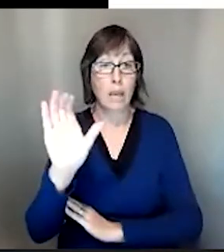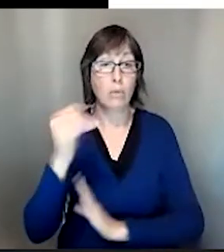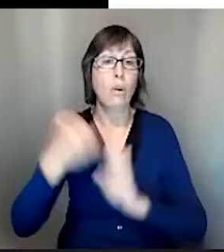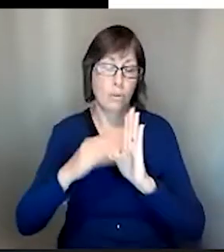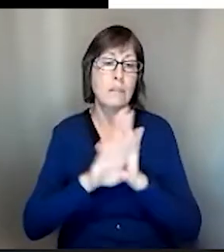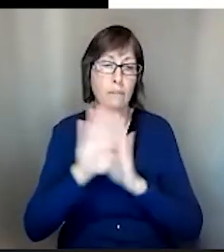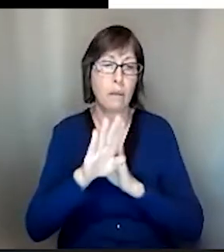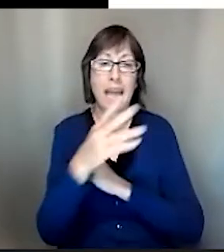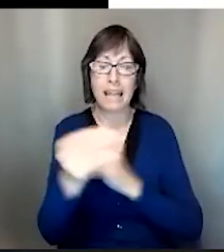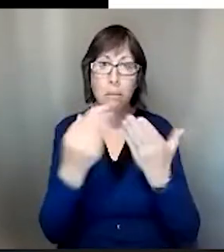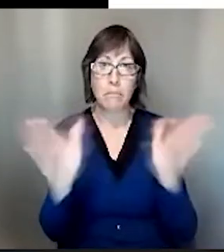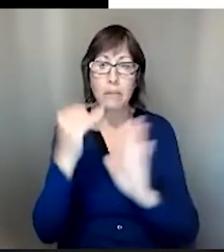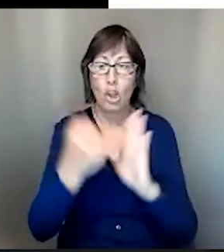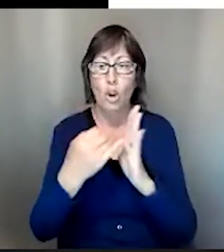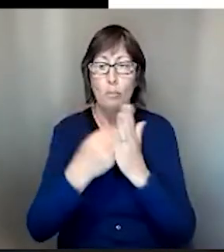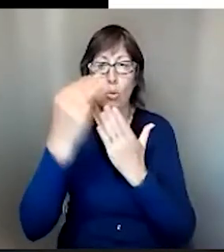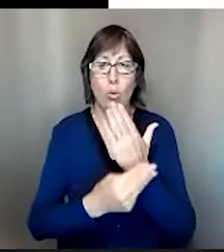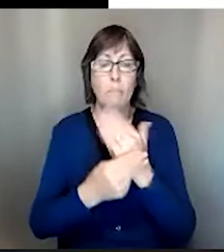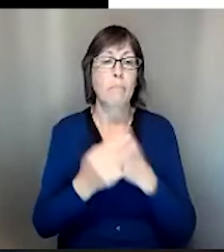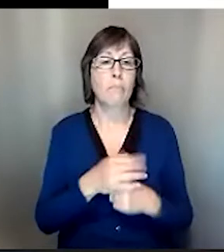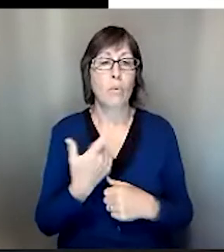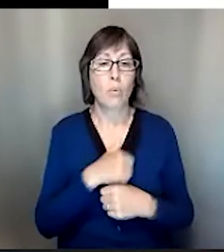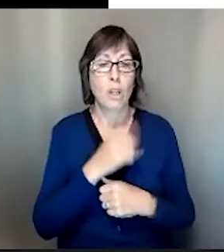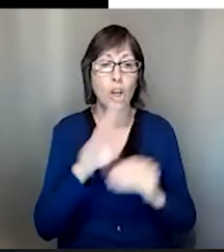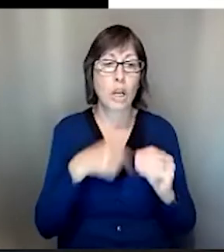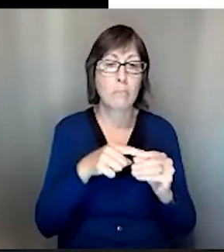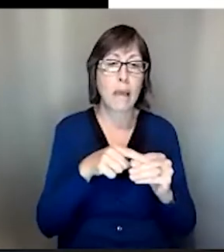Art Program. We’ll run through the Centre City Banner call for artists to hopefully